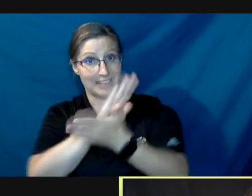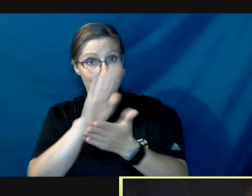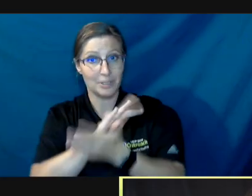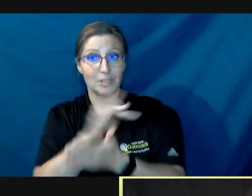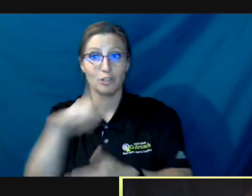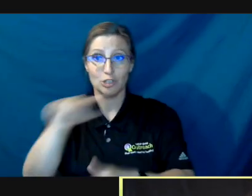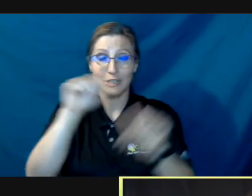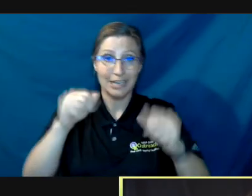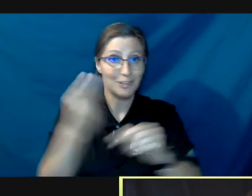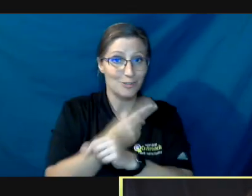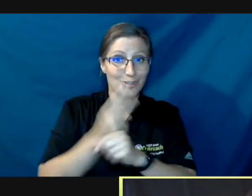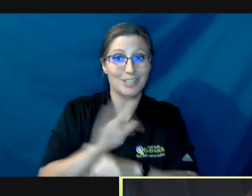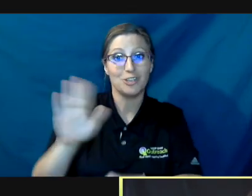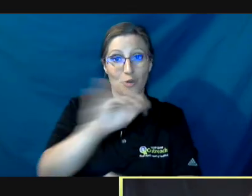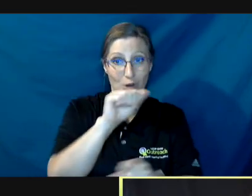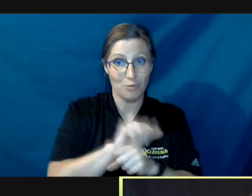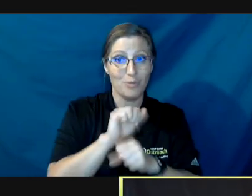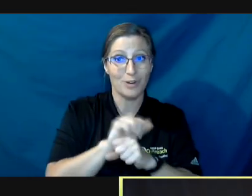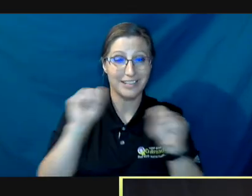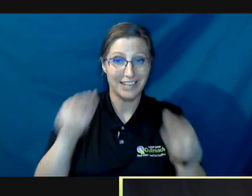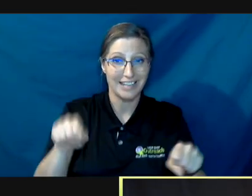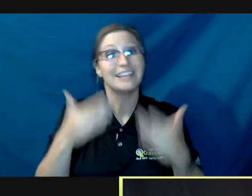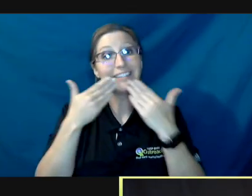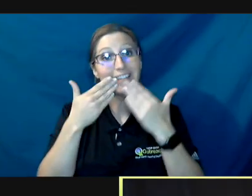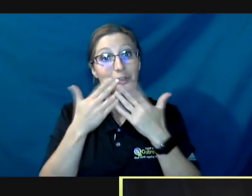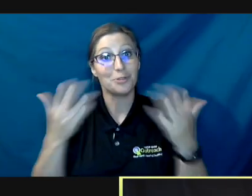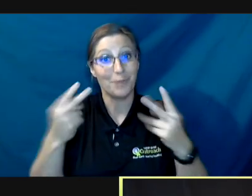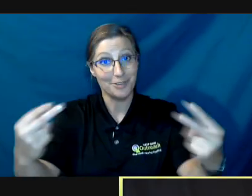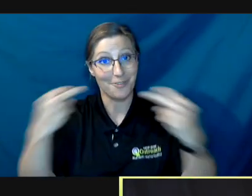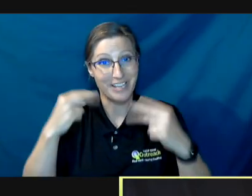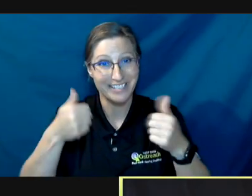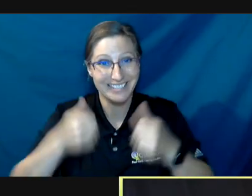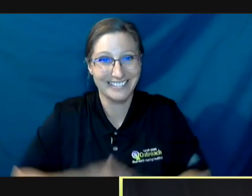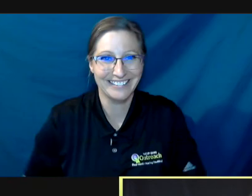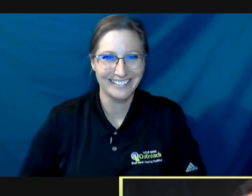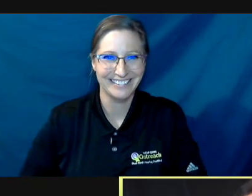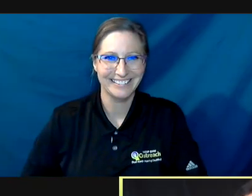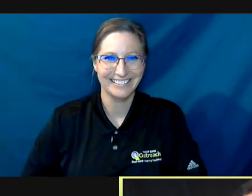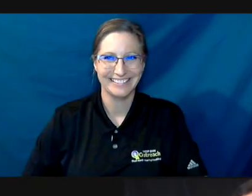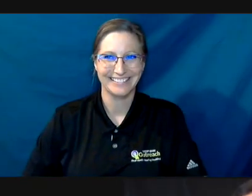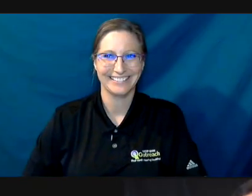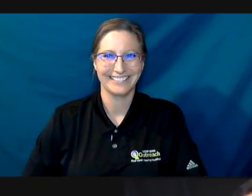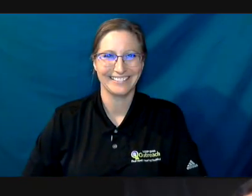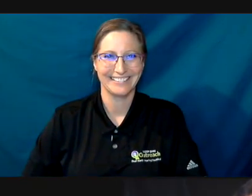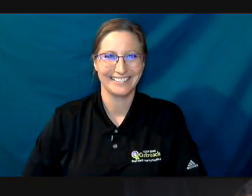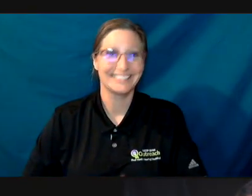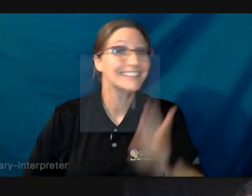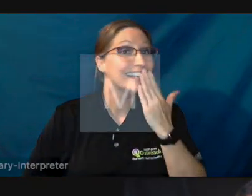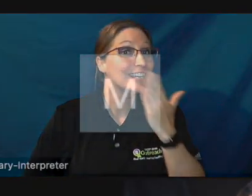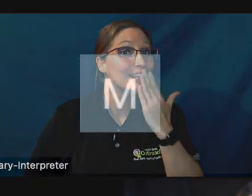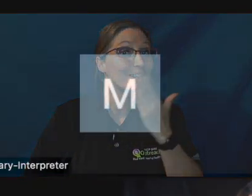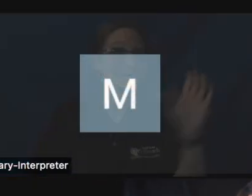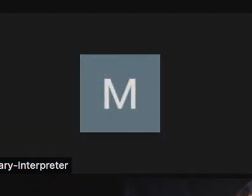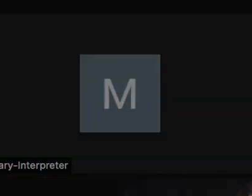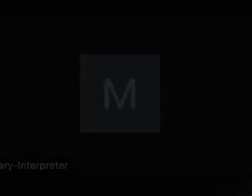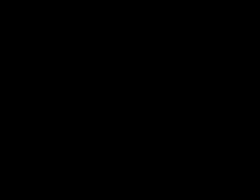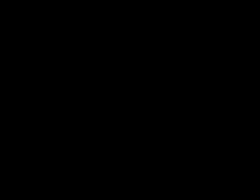and are able to use them in the work that you're doing. Thanks for watching. (Julie) Thank you!